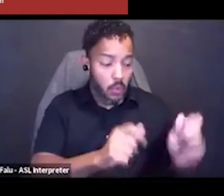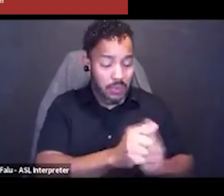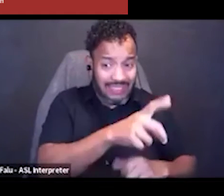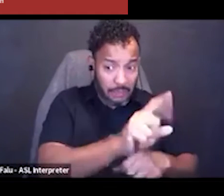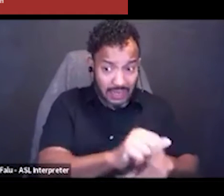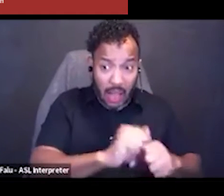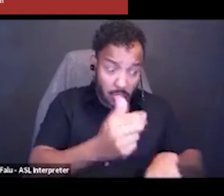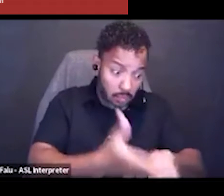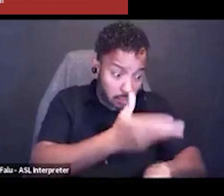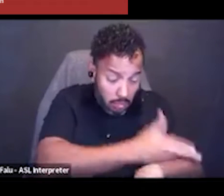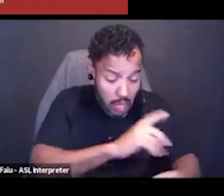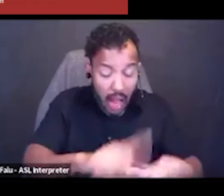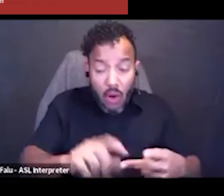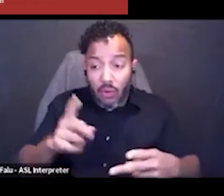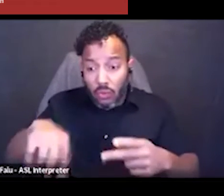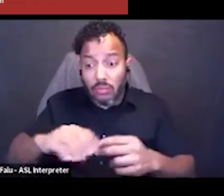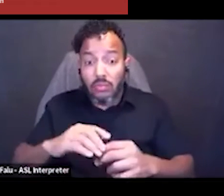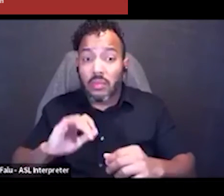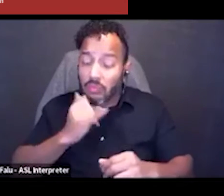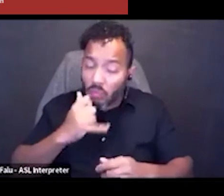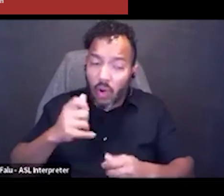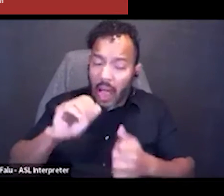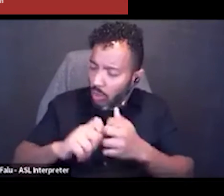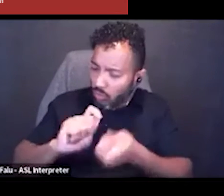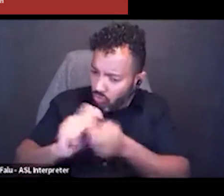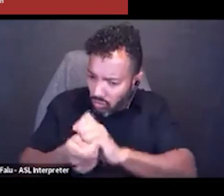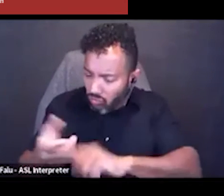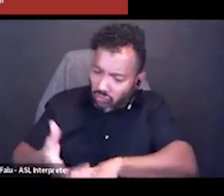to climate change and a larger climate crisis emergency.